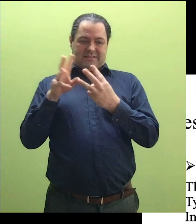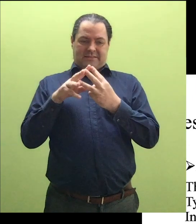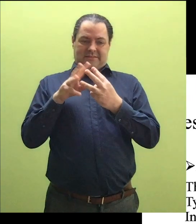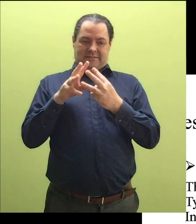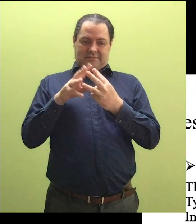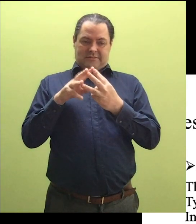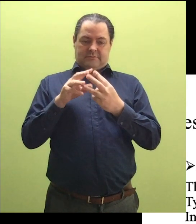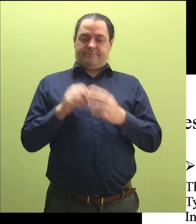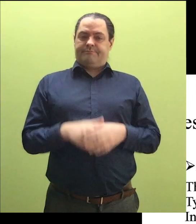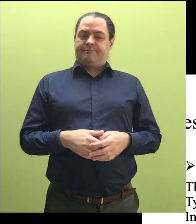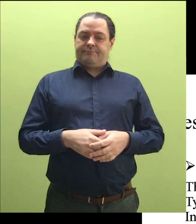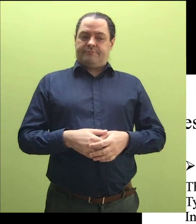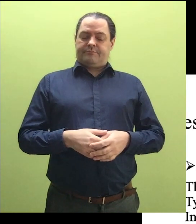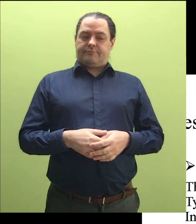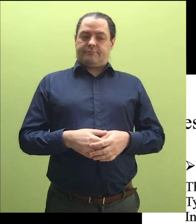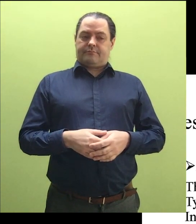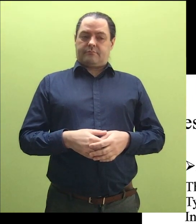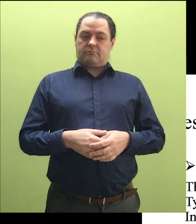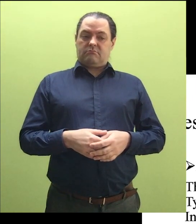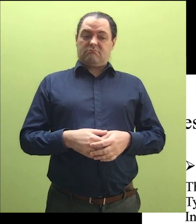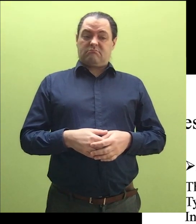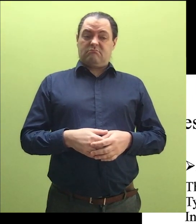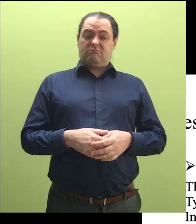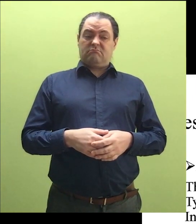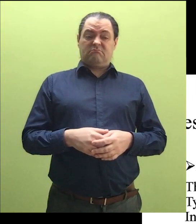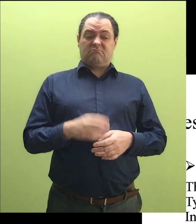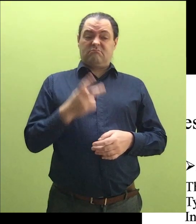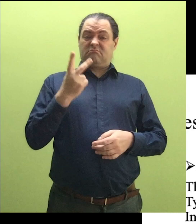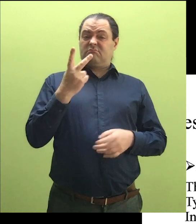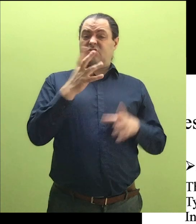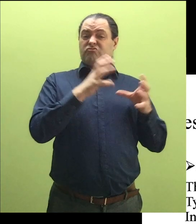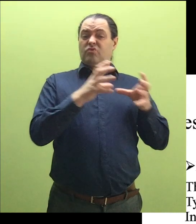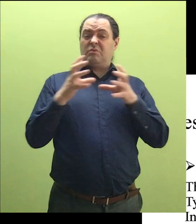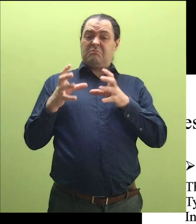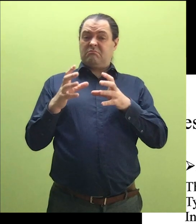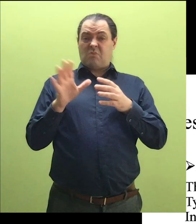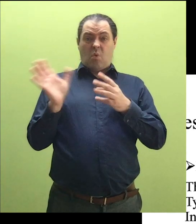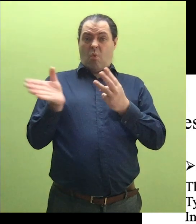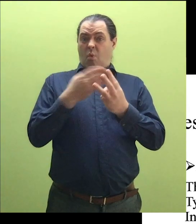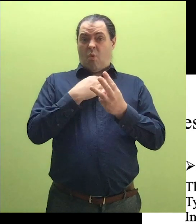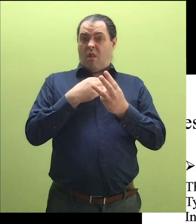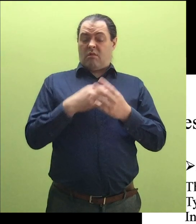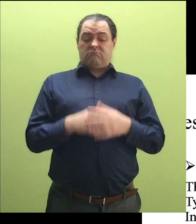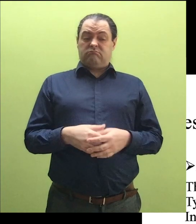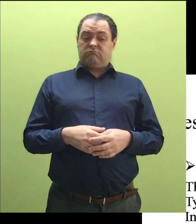groups seem to employ both of these strategies and also a mix of them with no significant difference in the number of